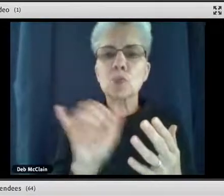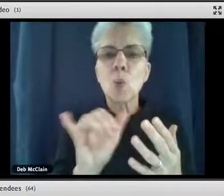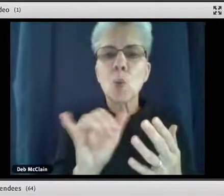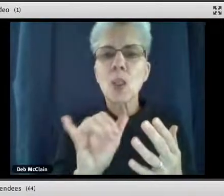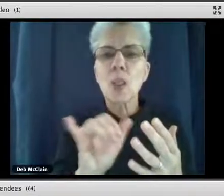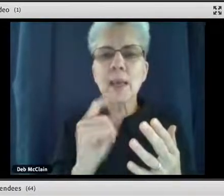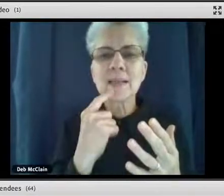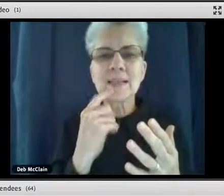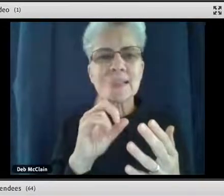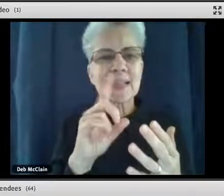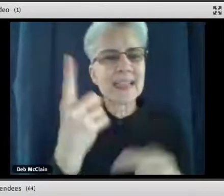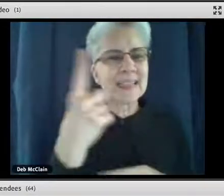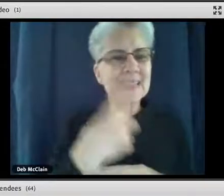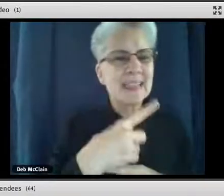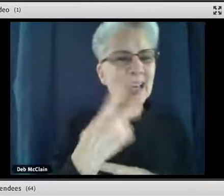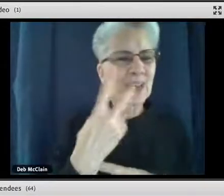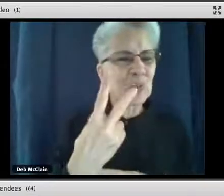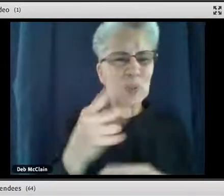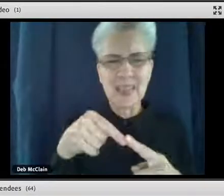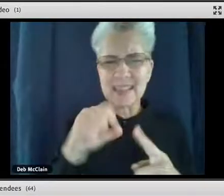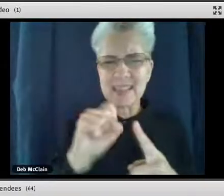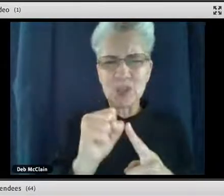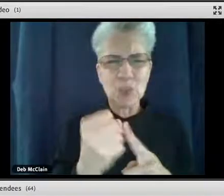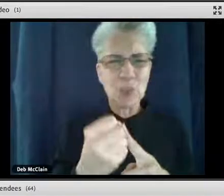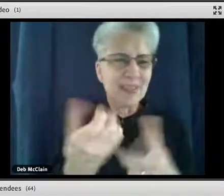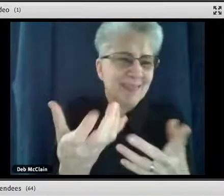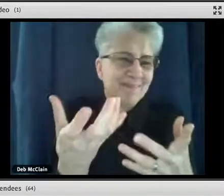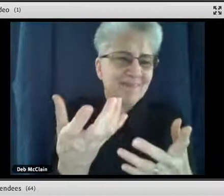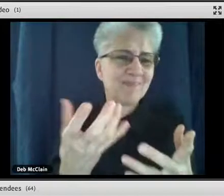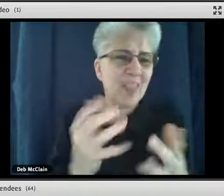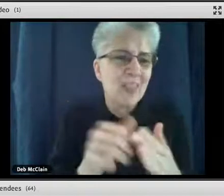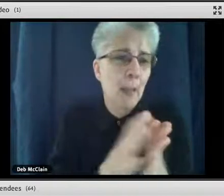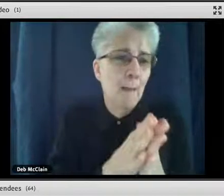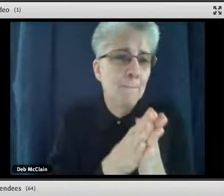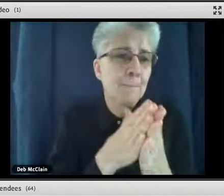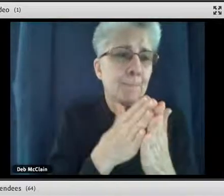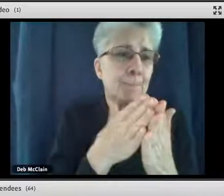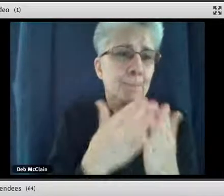So, like, where it says date 2, right. So in this particular case, this book